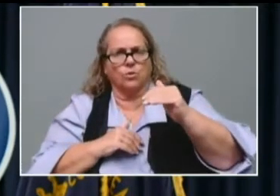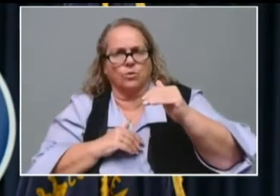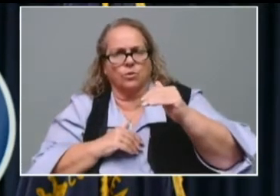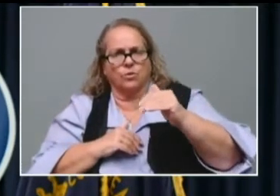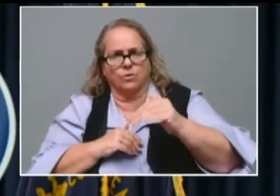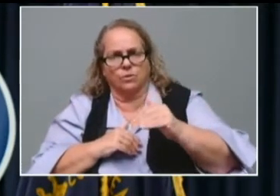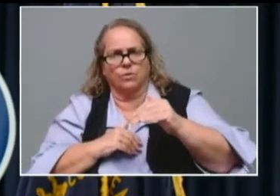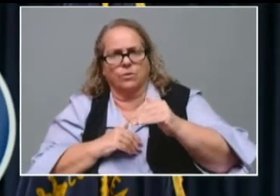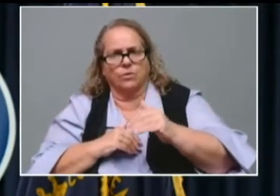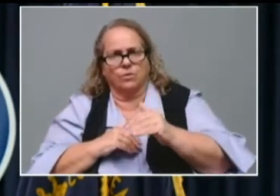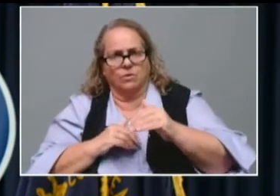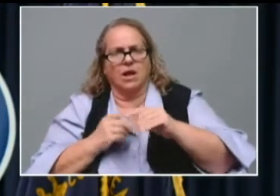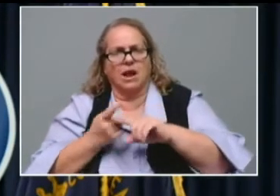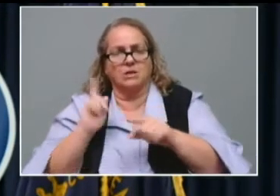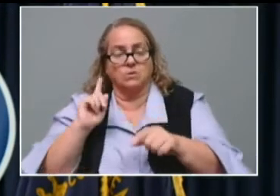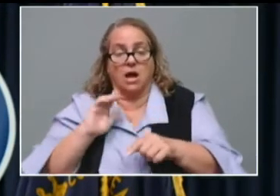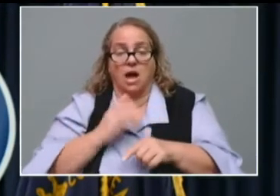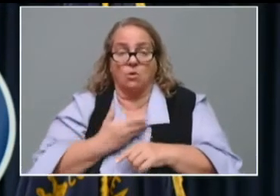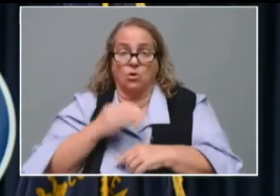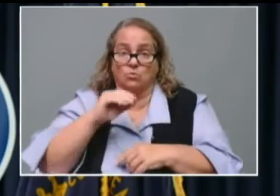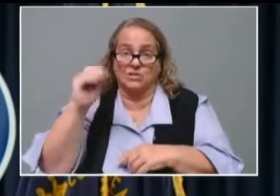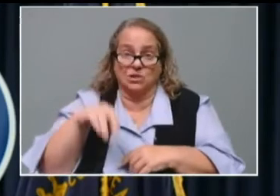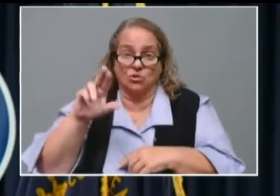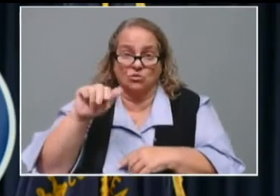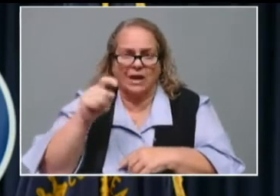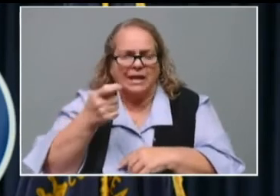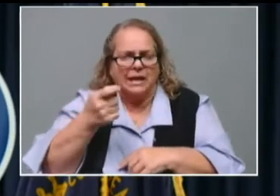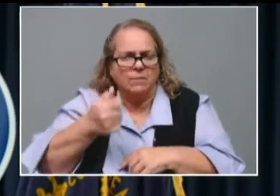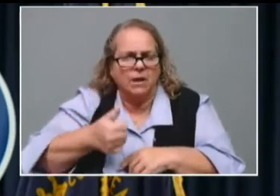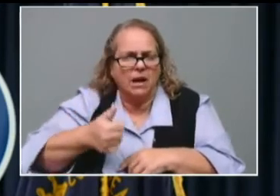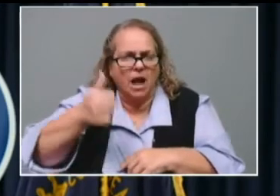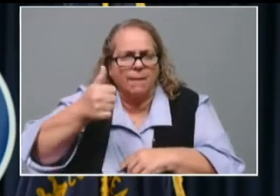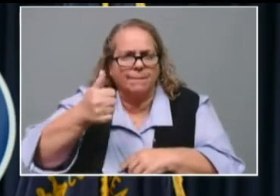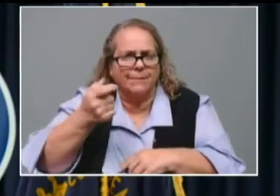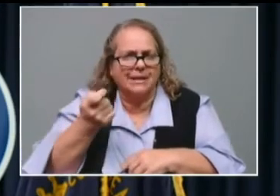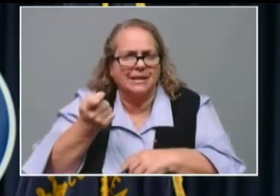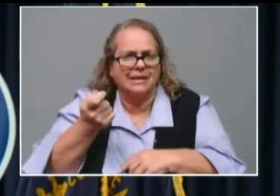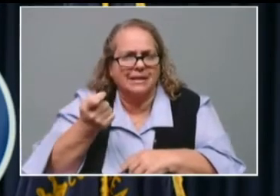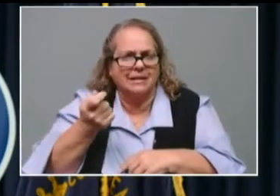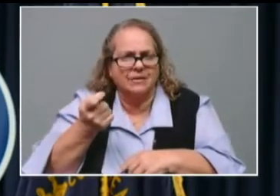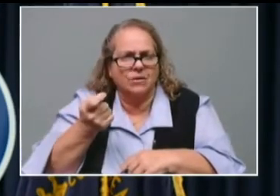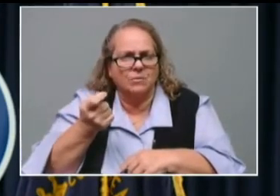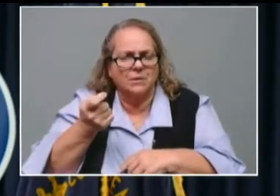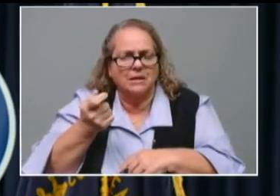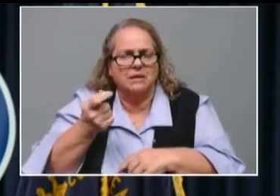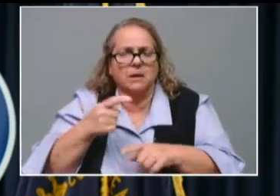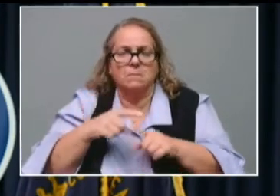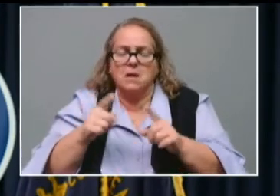rate is actually up a little bit now. Um, Certainly we think that suggested